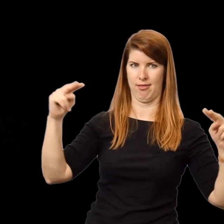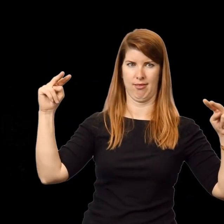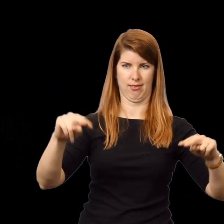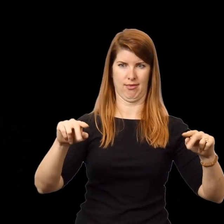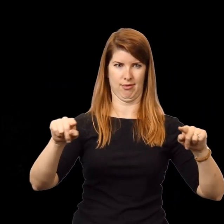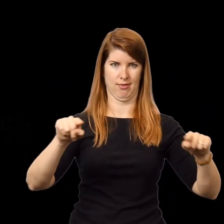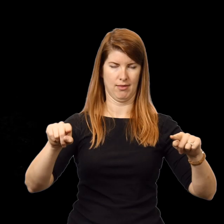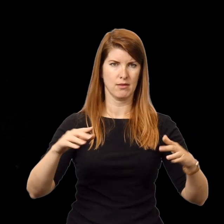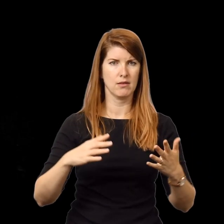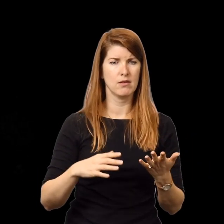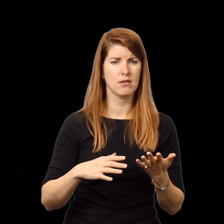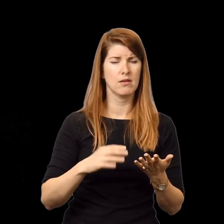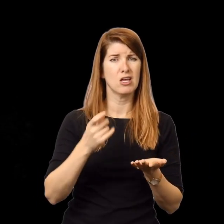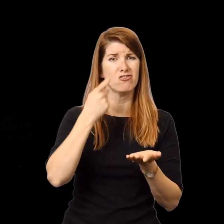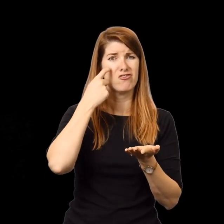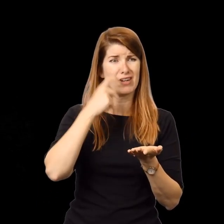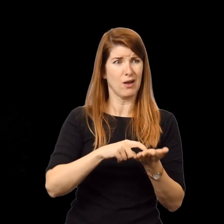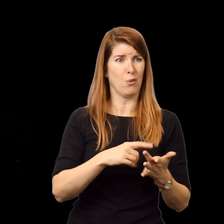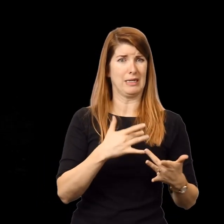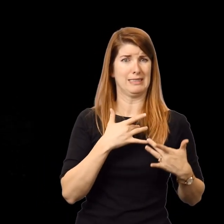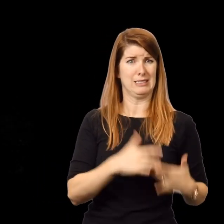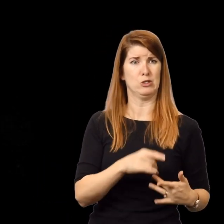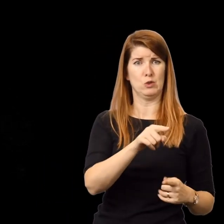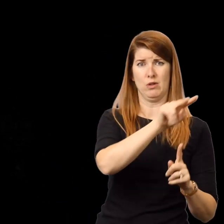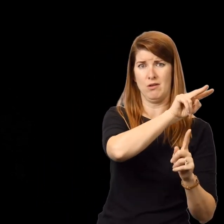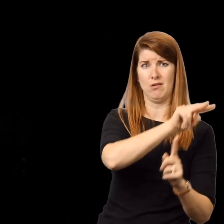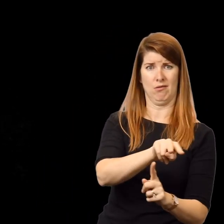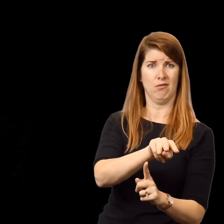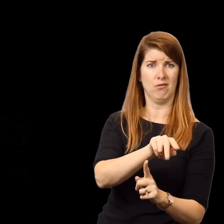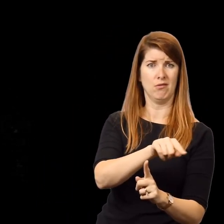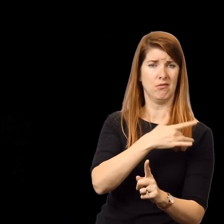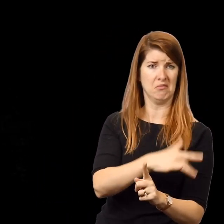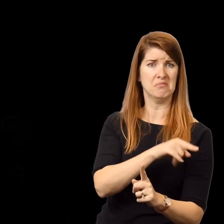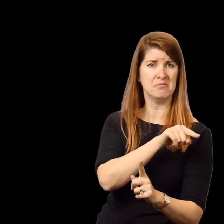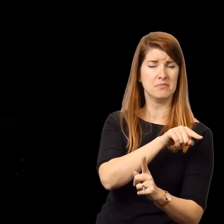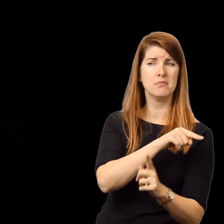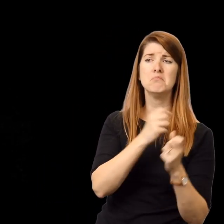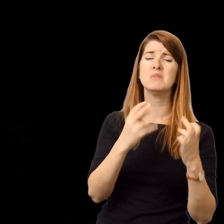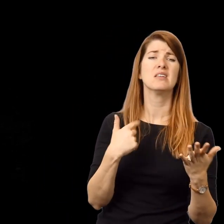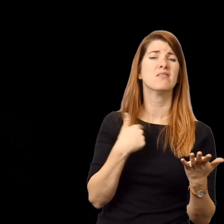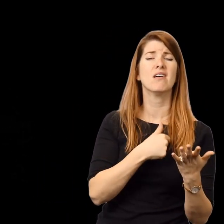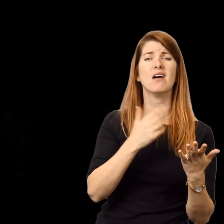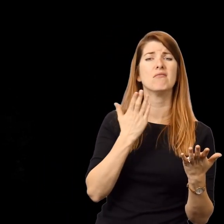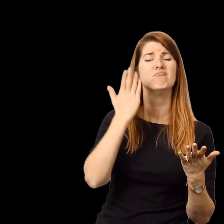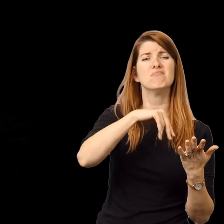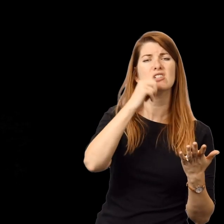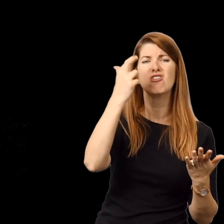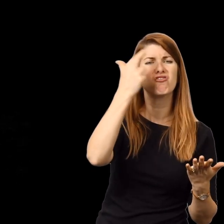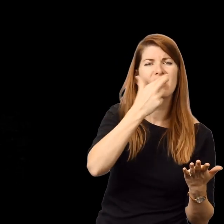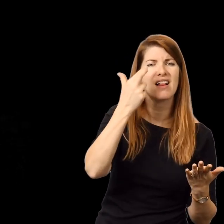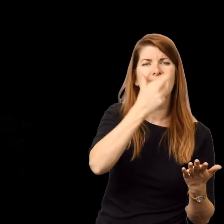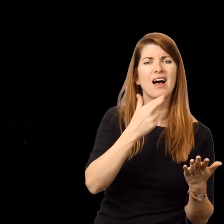And even to recognize that we're coming from a medical model view. A lot of us don't even realize that's the view we're coming from.